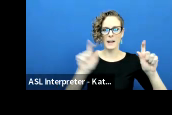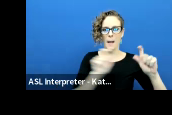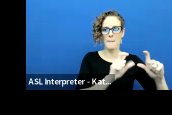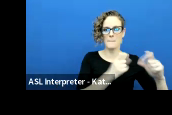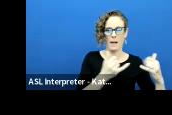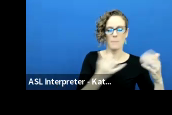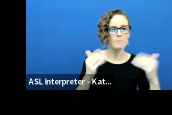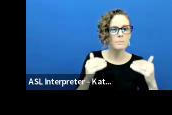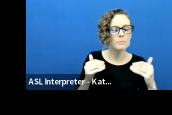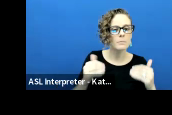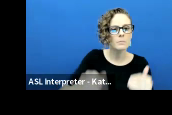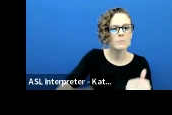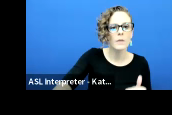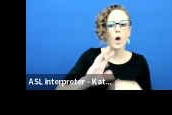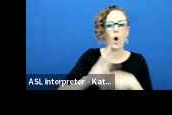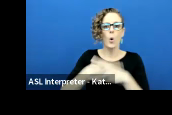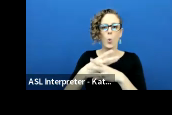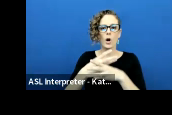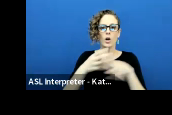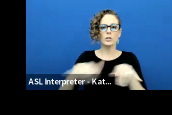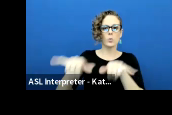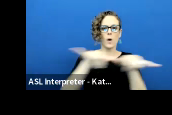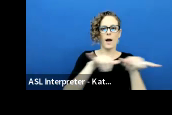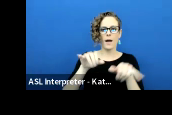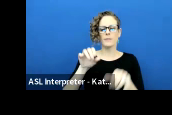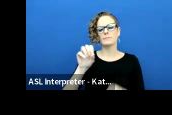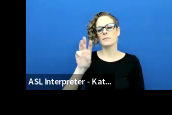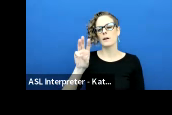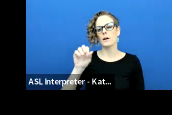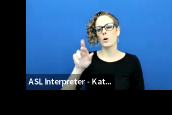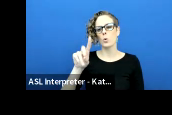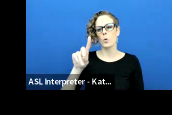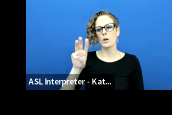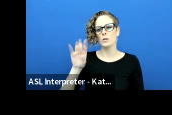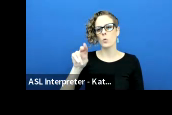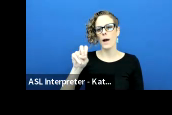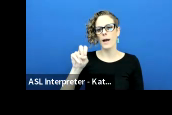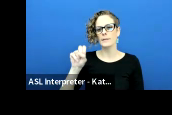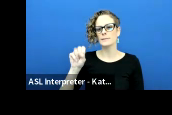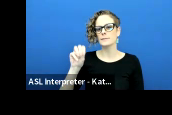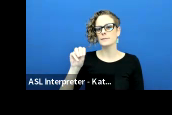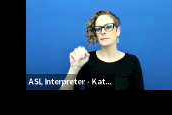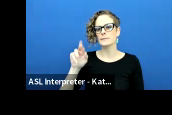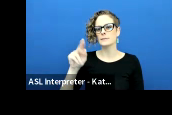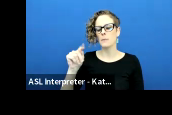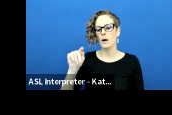says worldwidesmarthomes.com I'll go back to the question in just a sec everyone Forrest Holloman